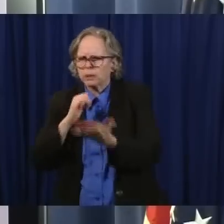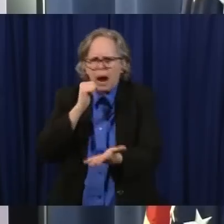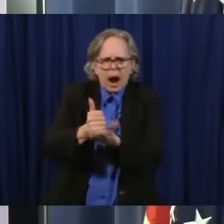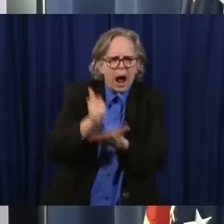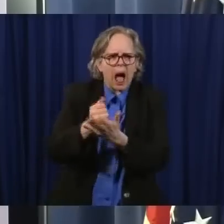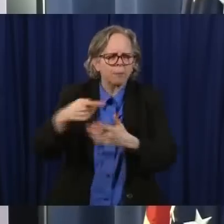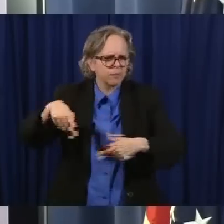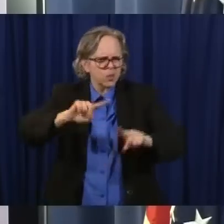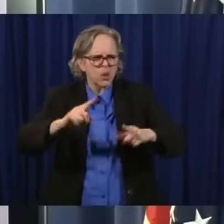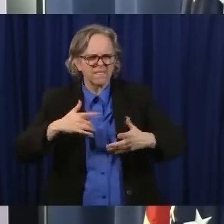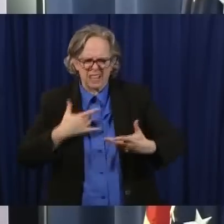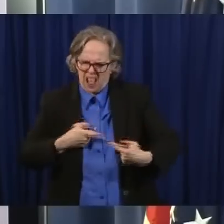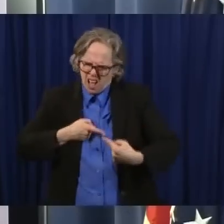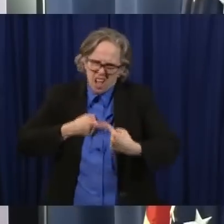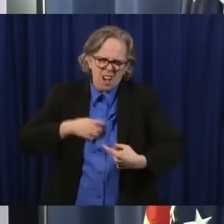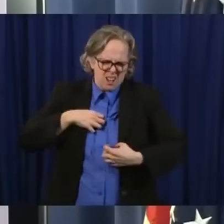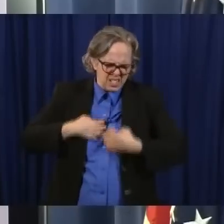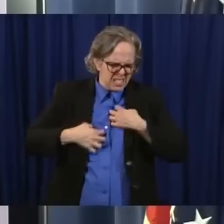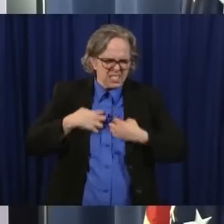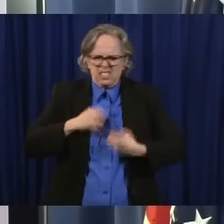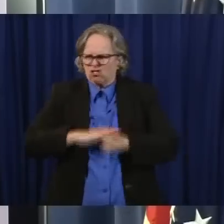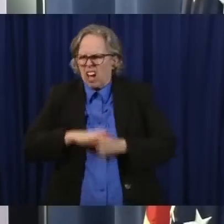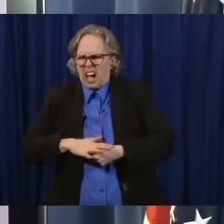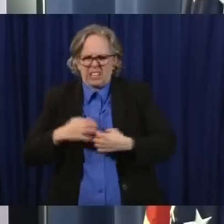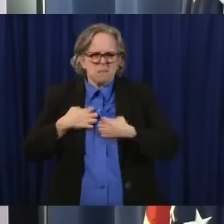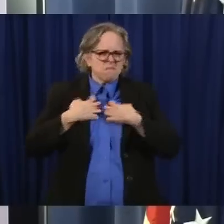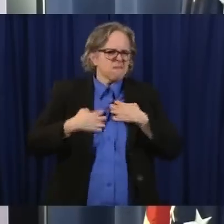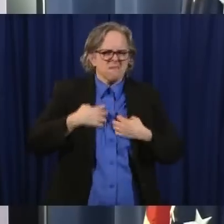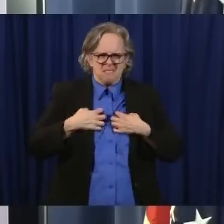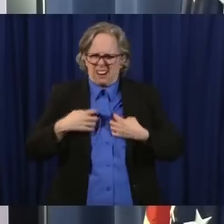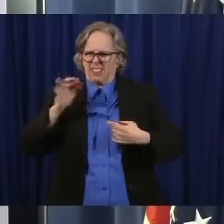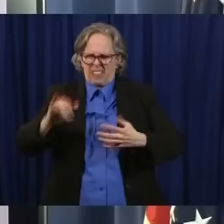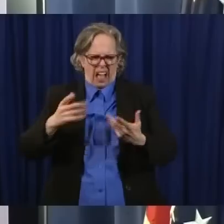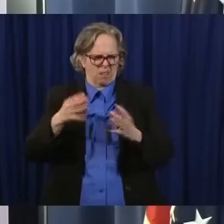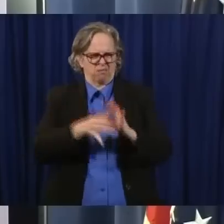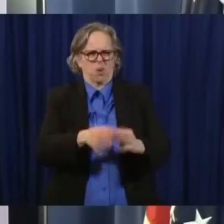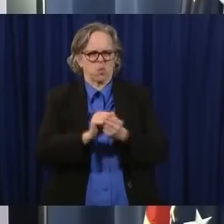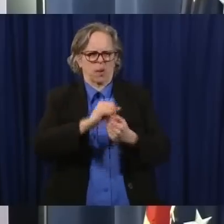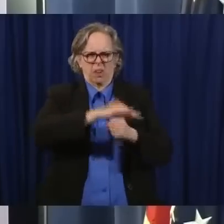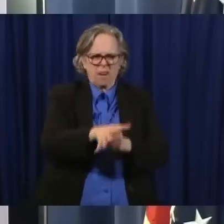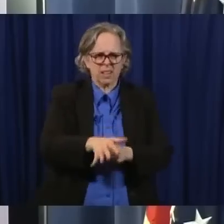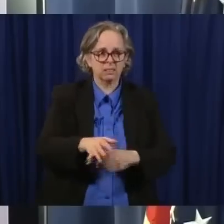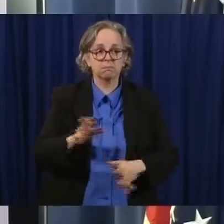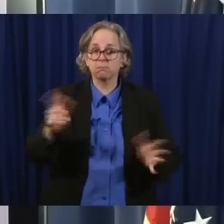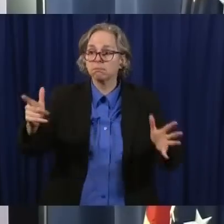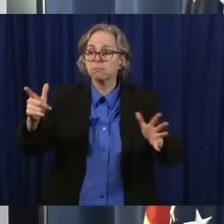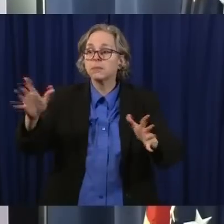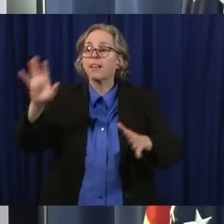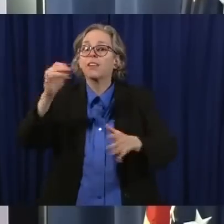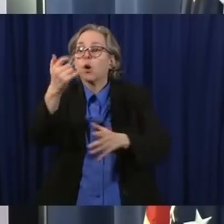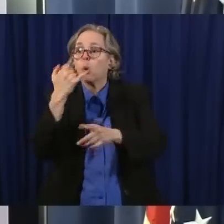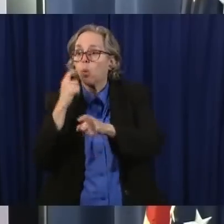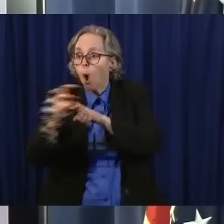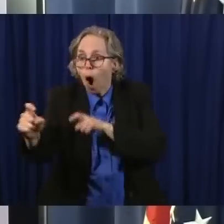OPPORTUNITY FOR THE CAROLINE TO PROVIDE EMOTIONAL SUPPORT ASSISTANCE TO ALL OHIOANS WHO ARE STRUGGLING WITH THE STRESS